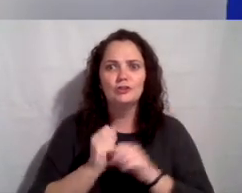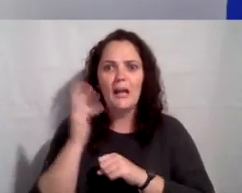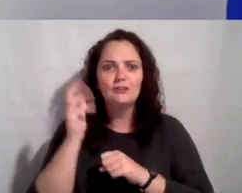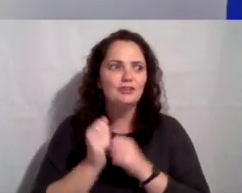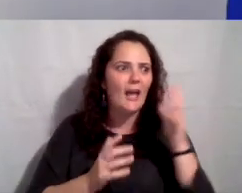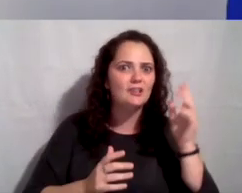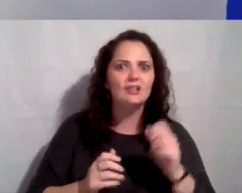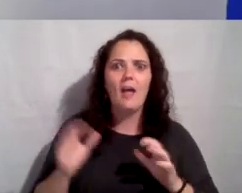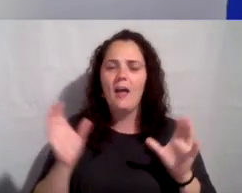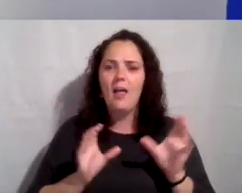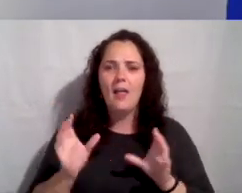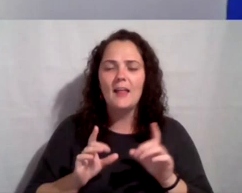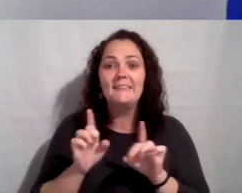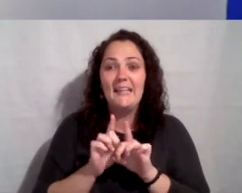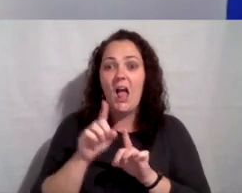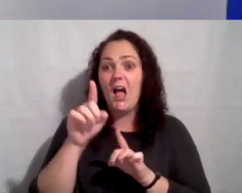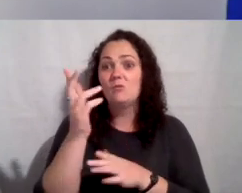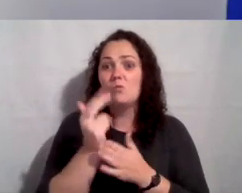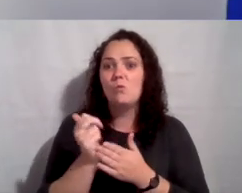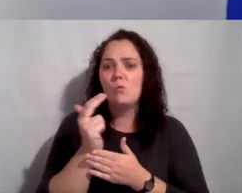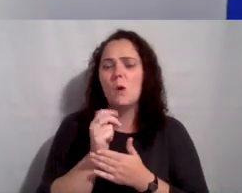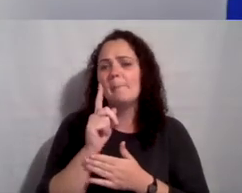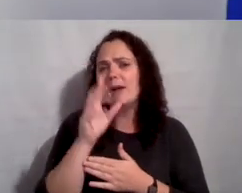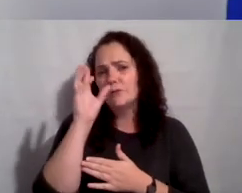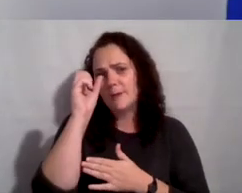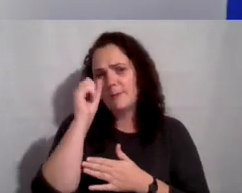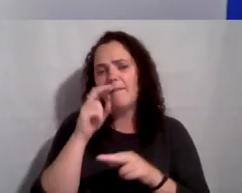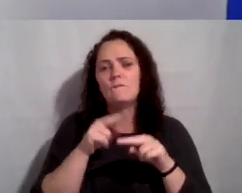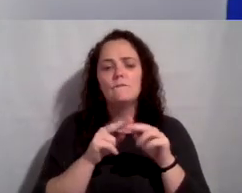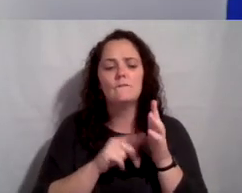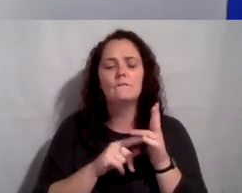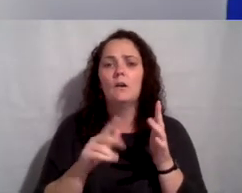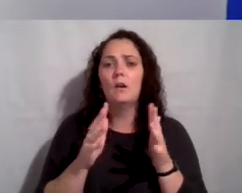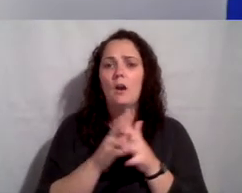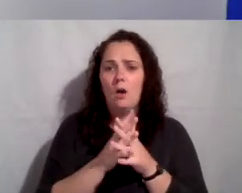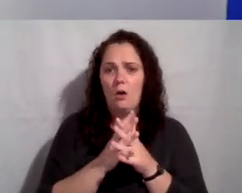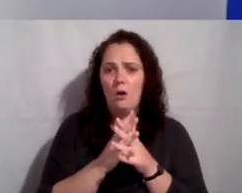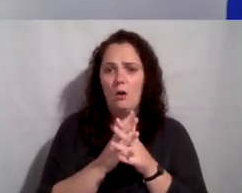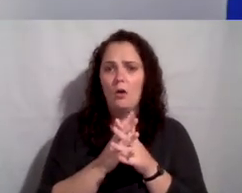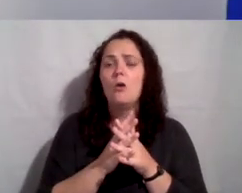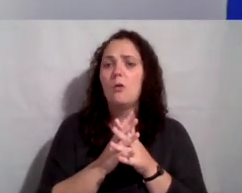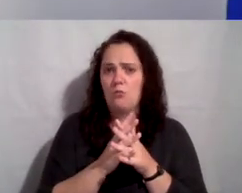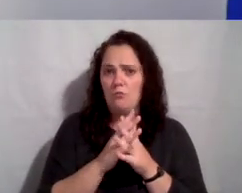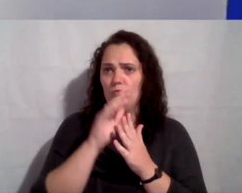activity like the drawing we just did. But slow lines, contour lines can be just as expressive and they can still be